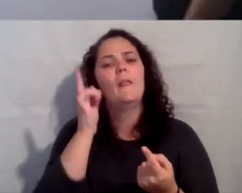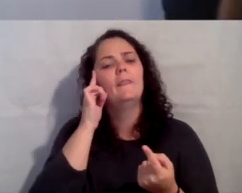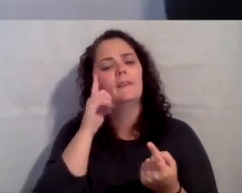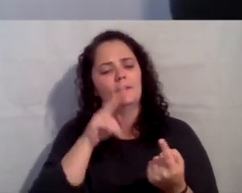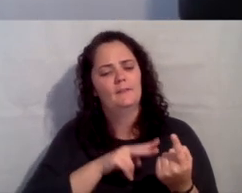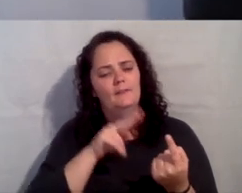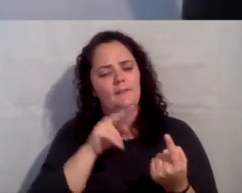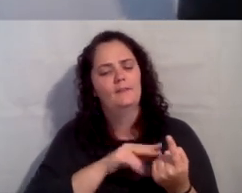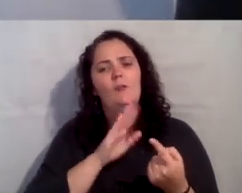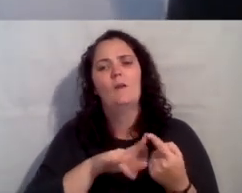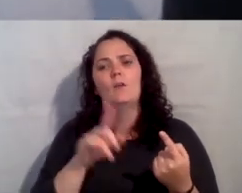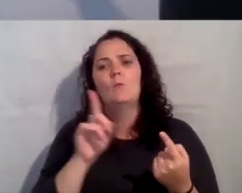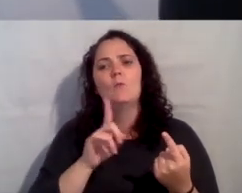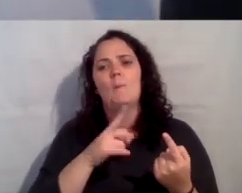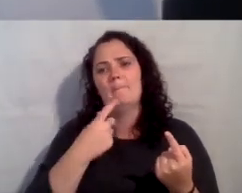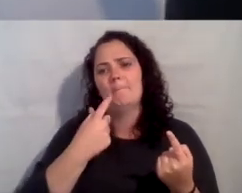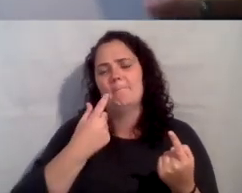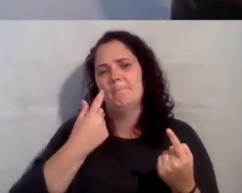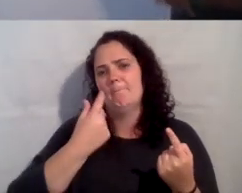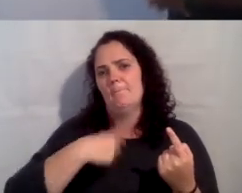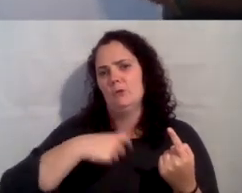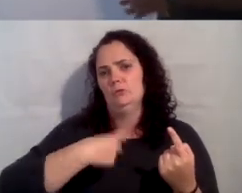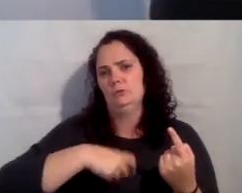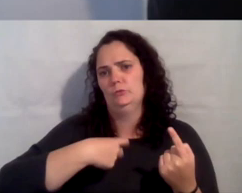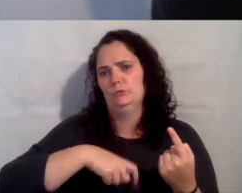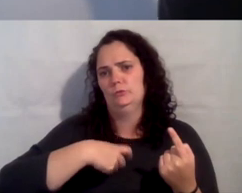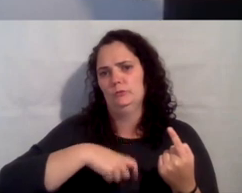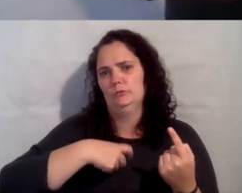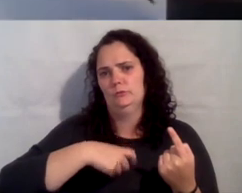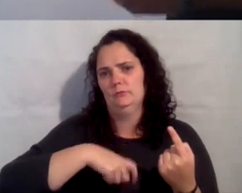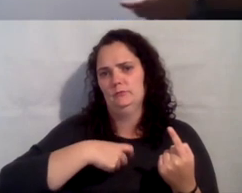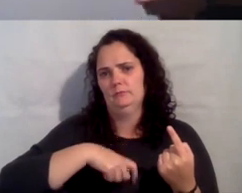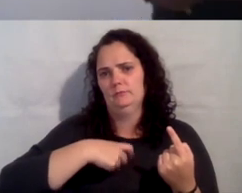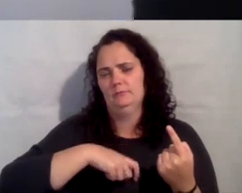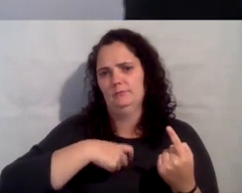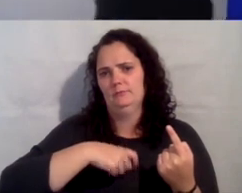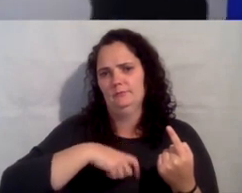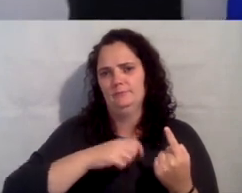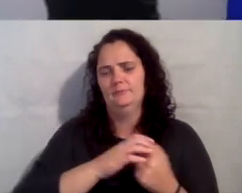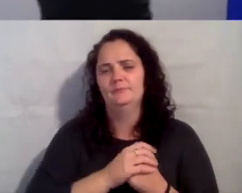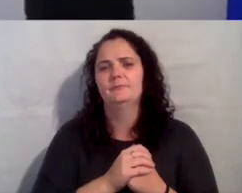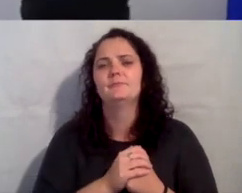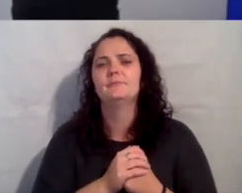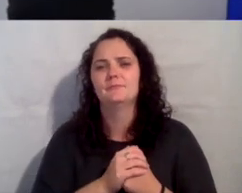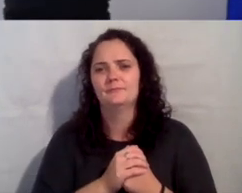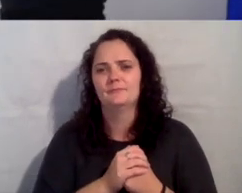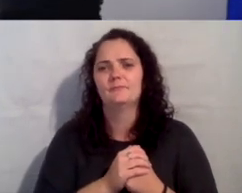Think about the personality again and the word I used was idiosyncrasy before. One of the things that academic drawing